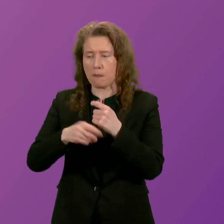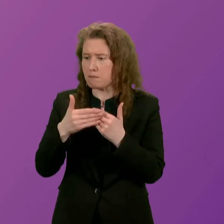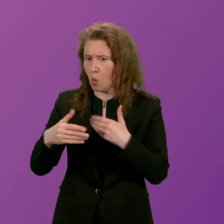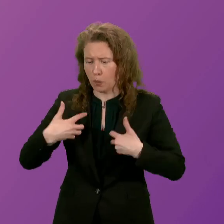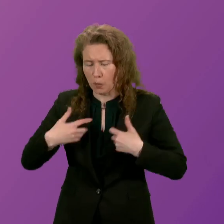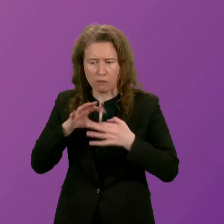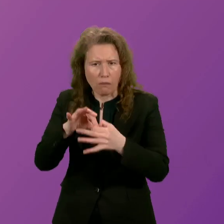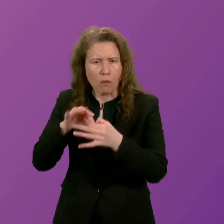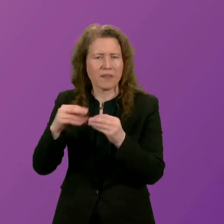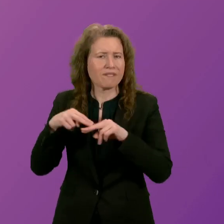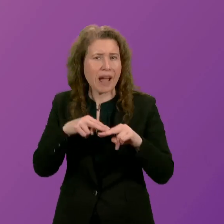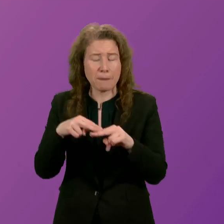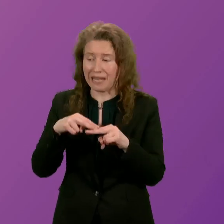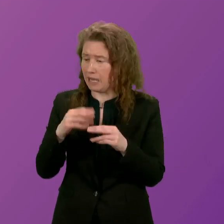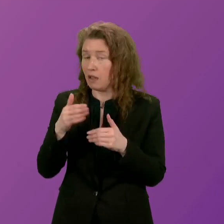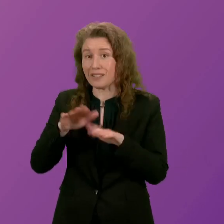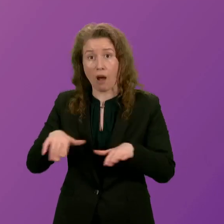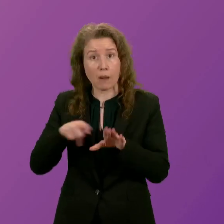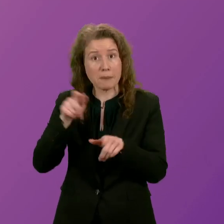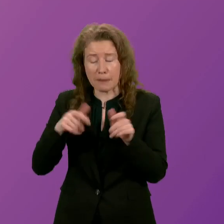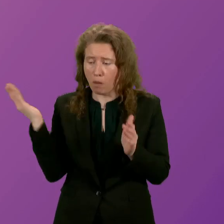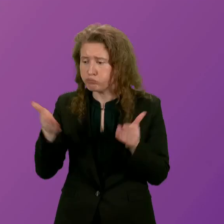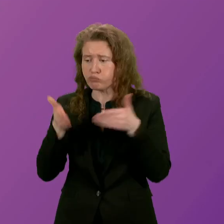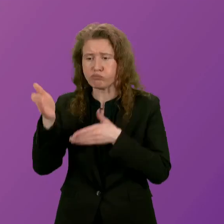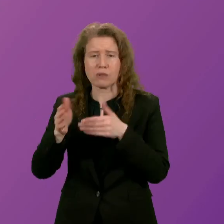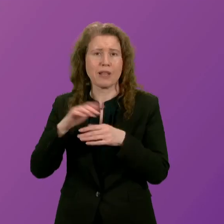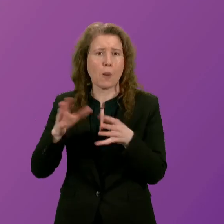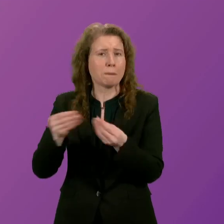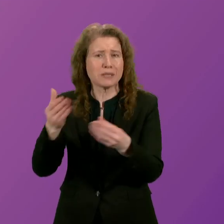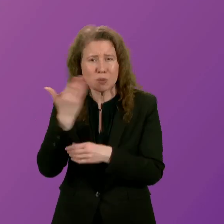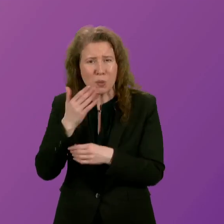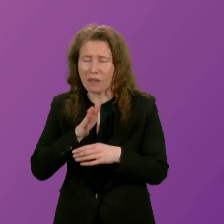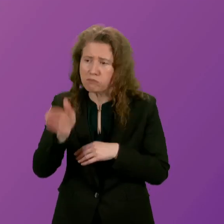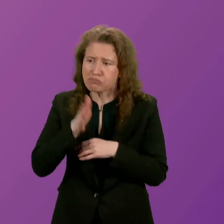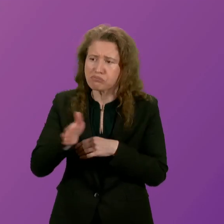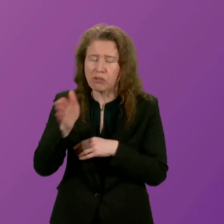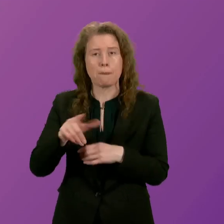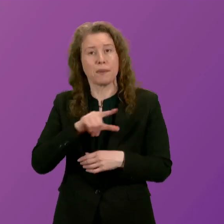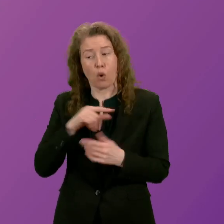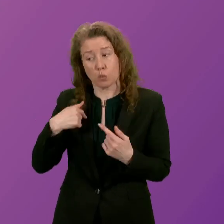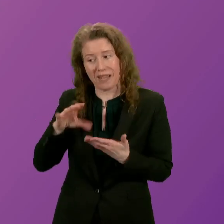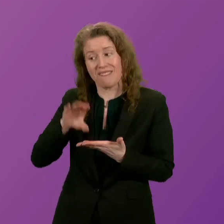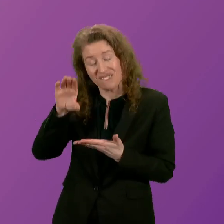with families and a rise in the attendance of young people at our school. That is a consequence of the investment that we, as a Government, are able to make available.